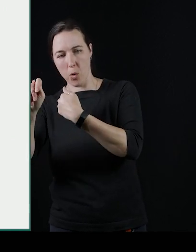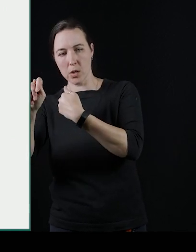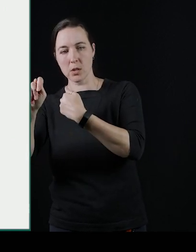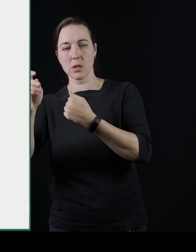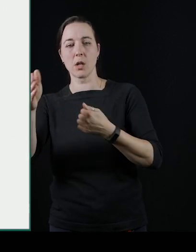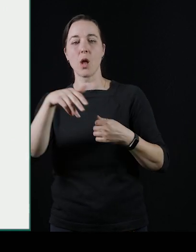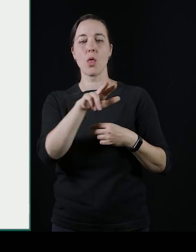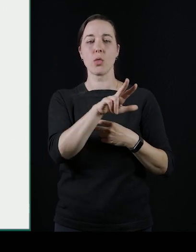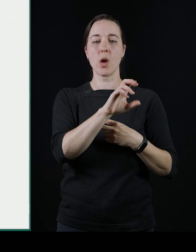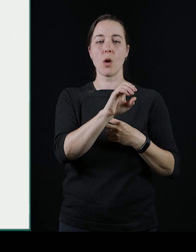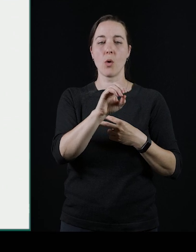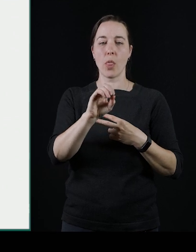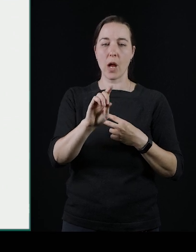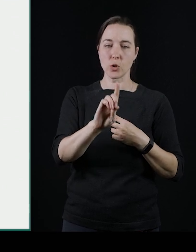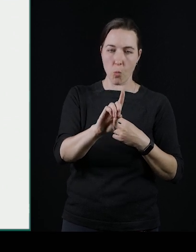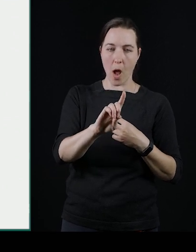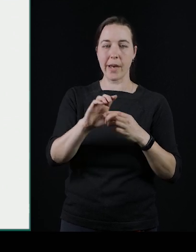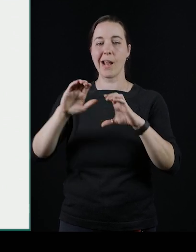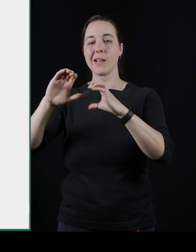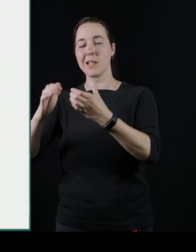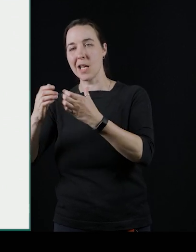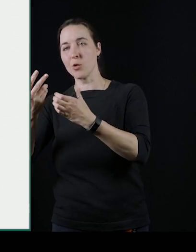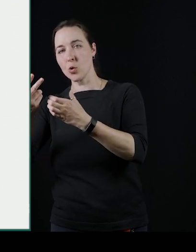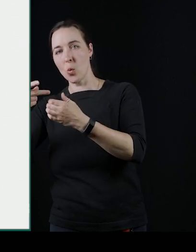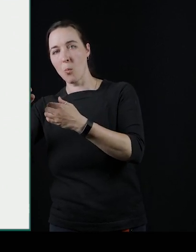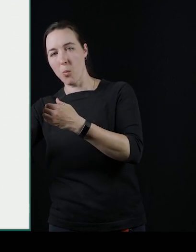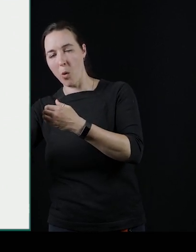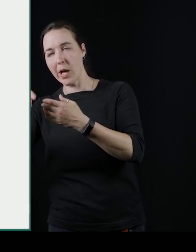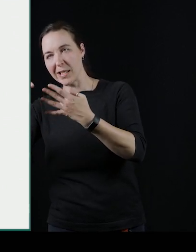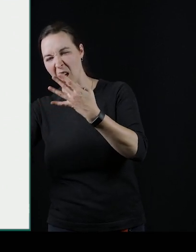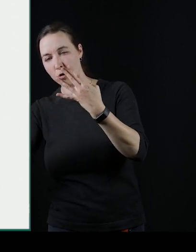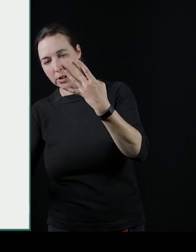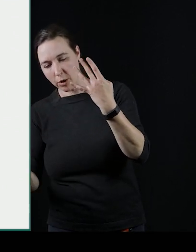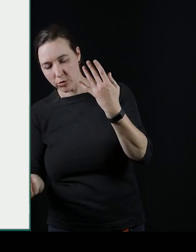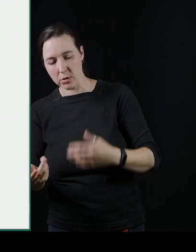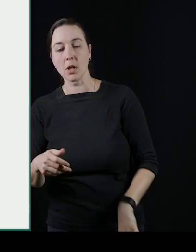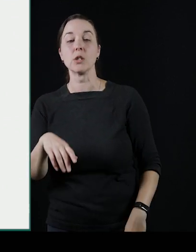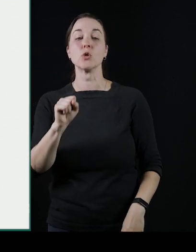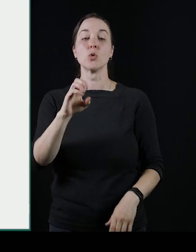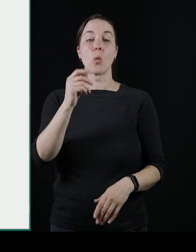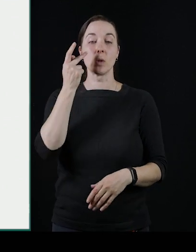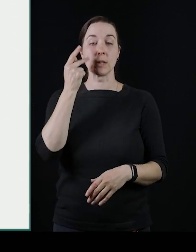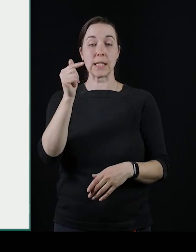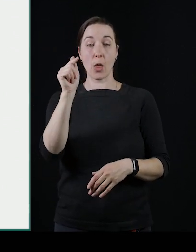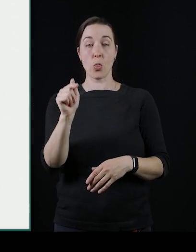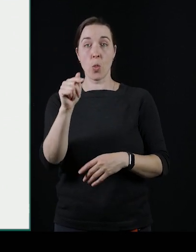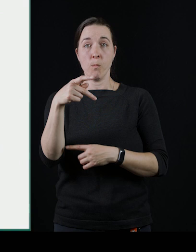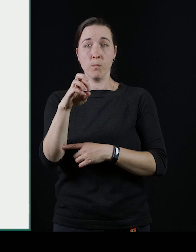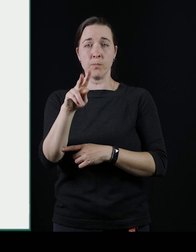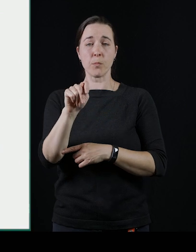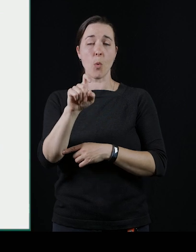30,001, container port and et cetera, et cetera. And this post has actually there is a one,